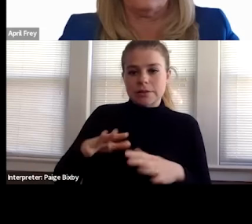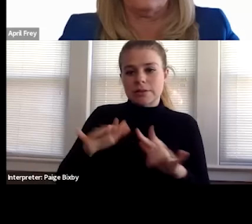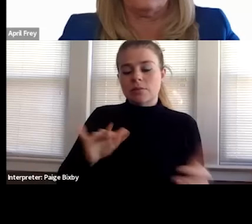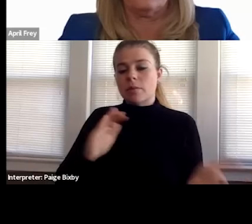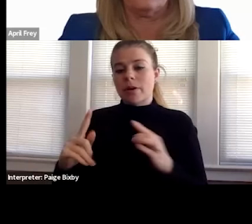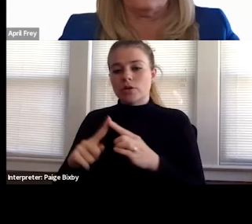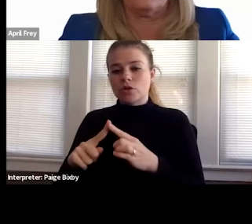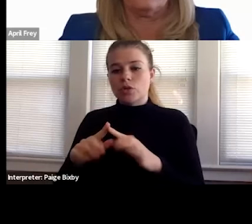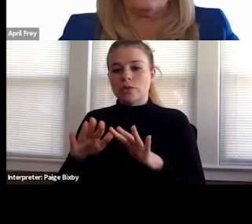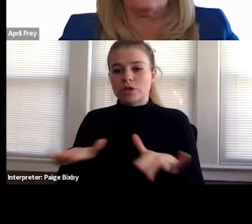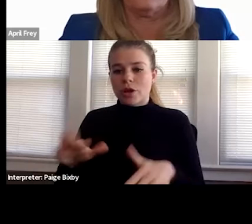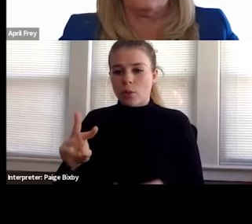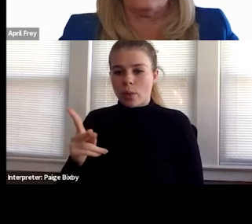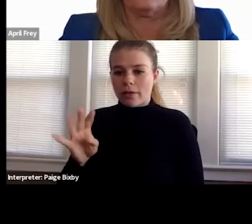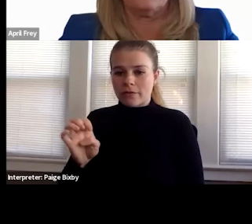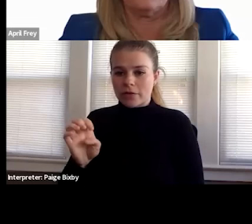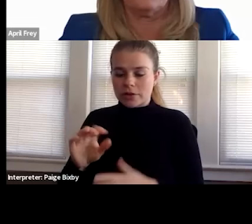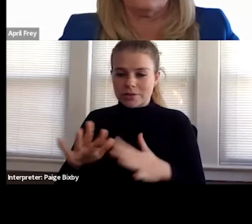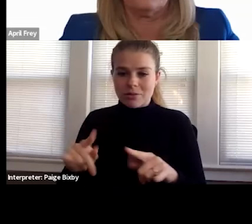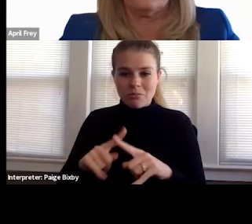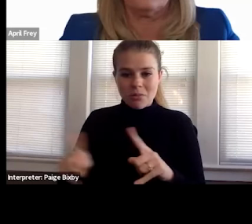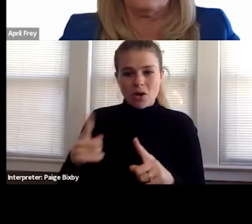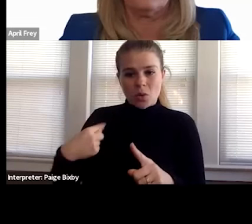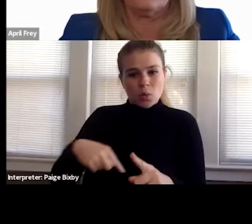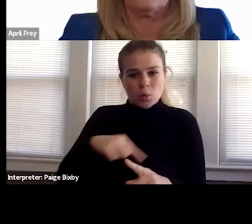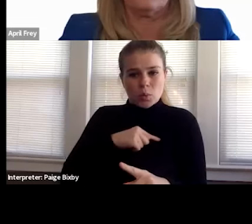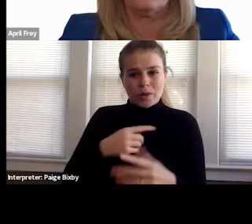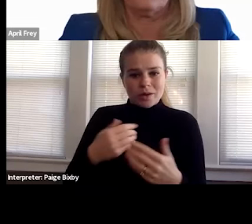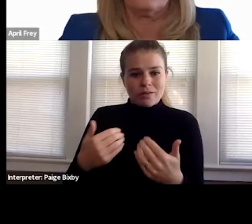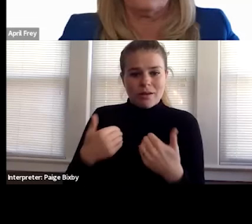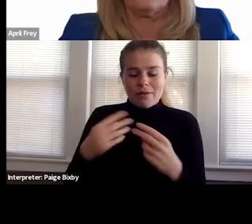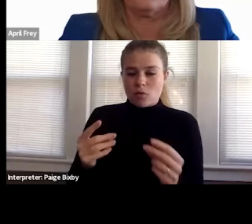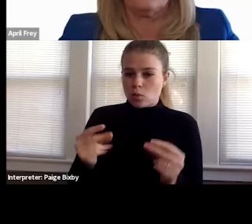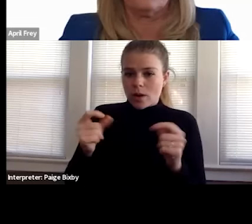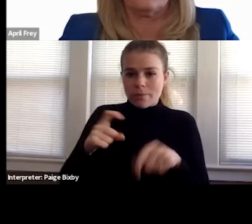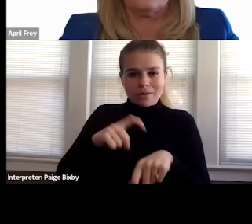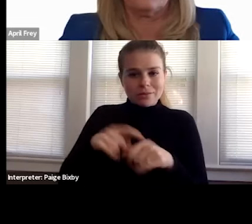But the major difference is we have as ASFA, we have rapid timelines that we need to make sure